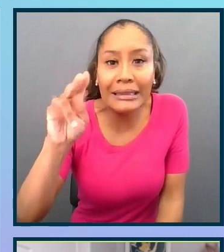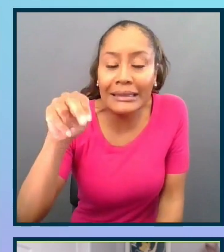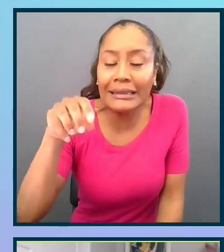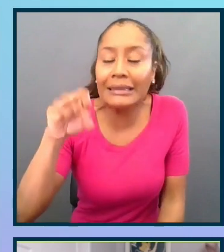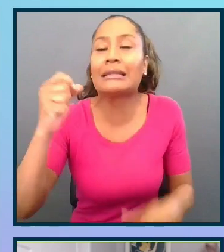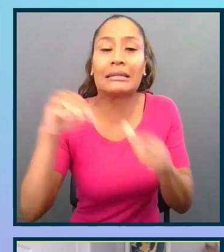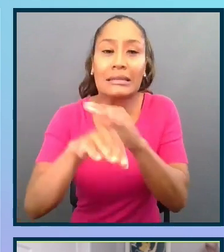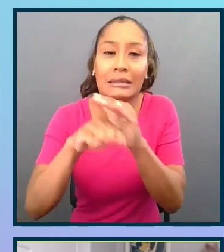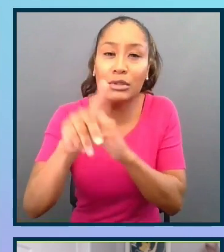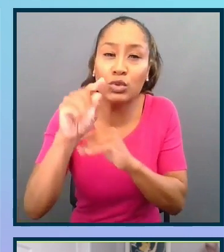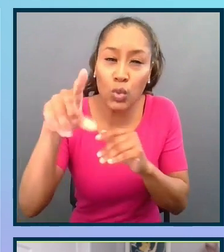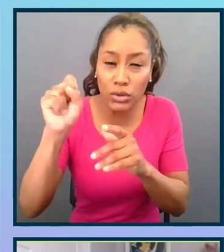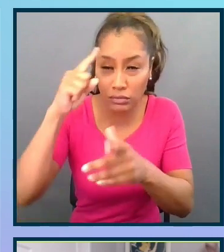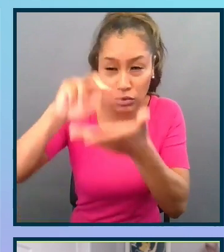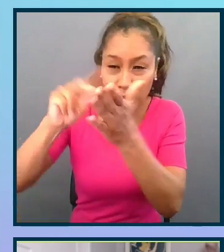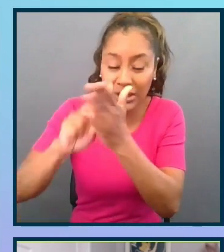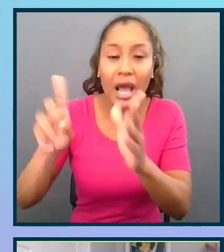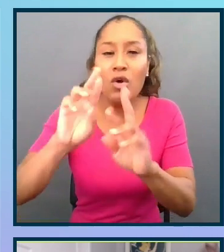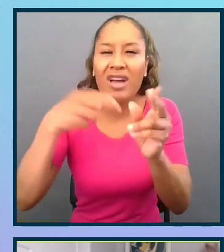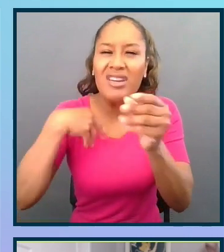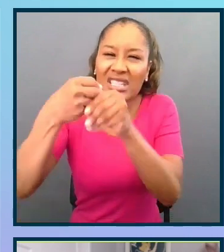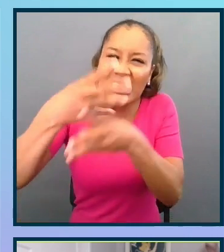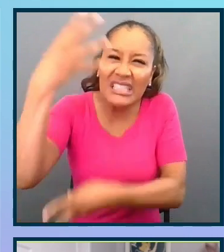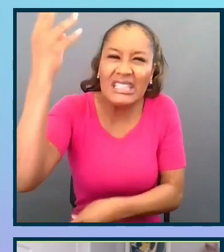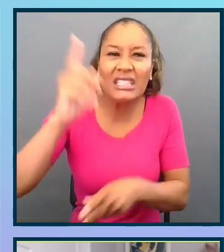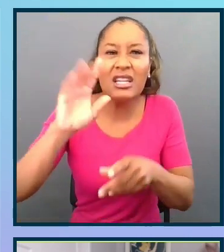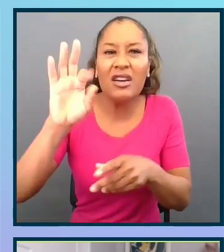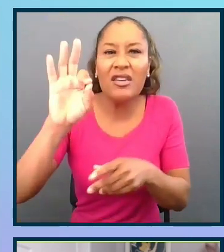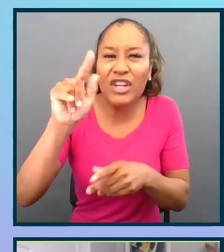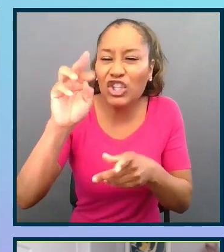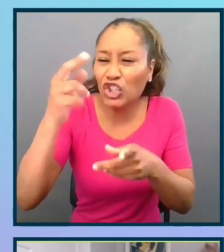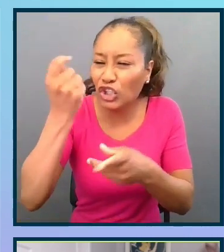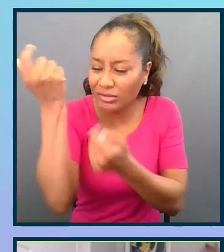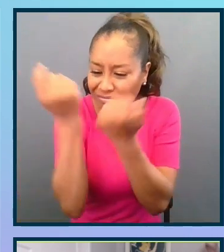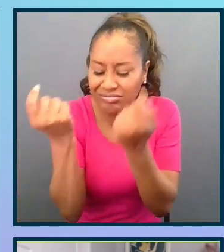They've got a library with filtering and searching that makes it really easy